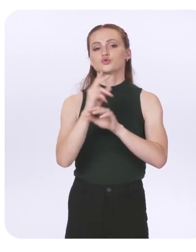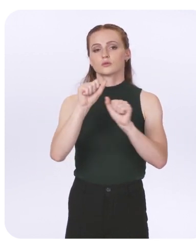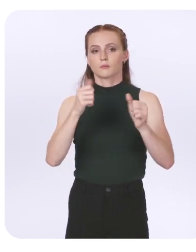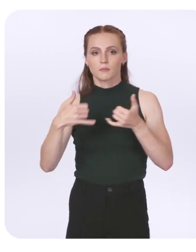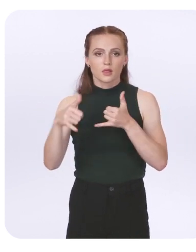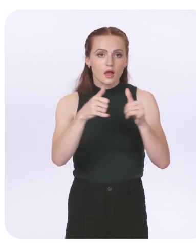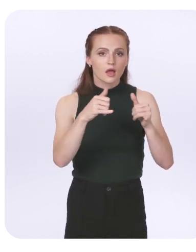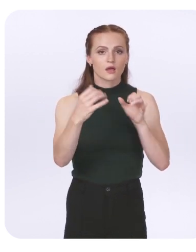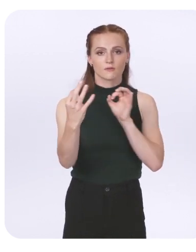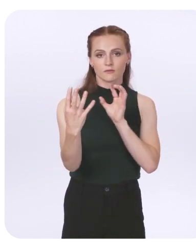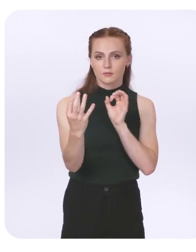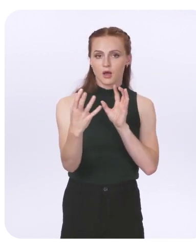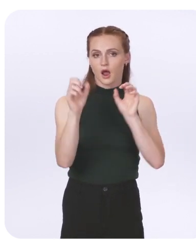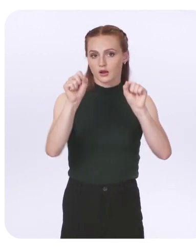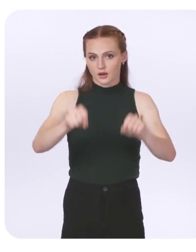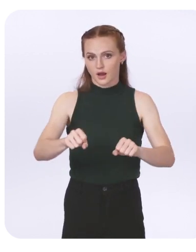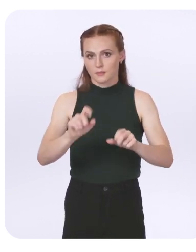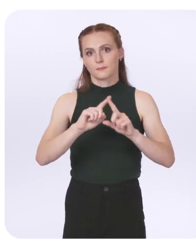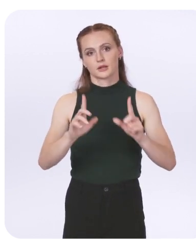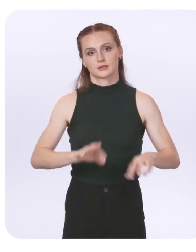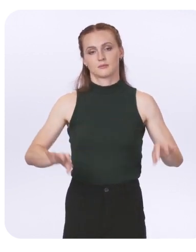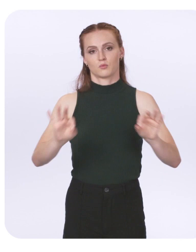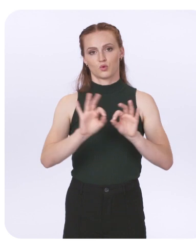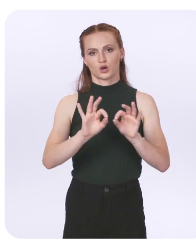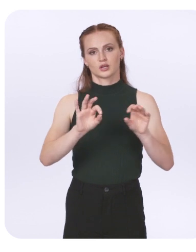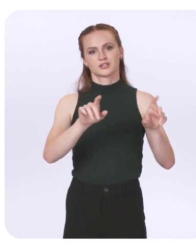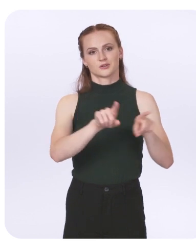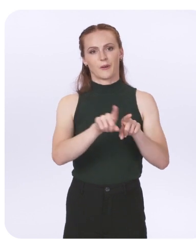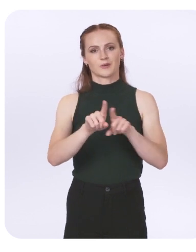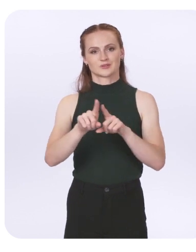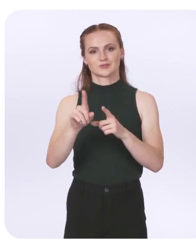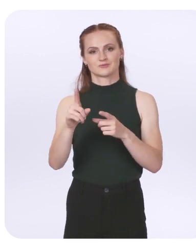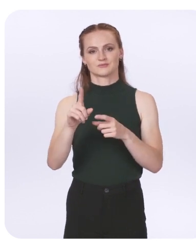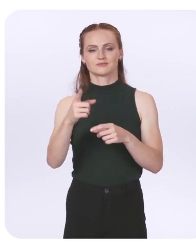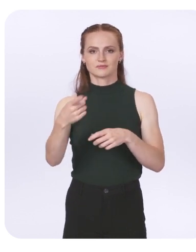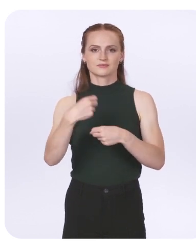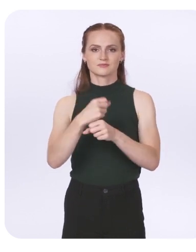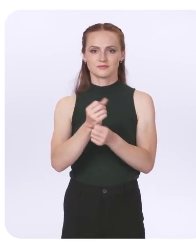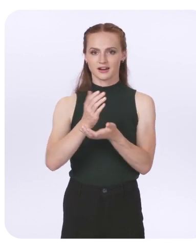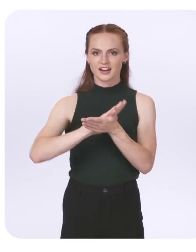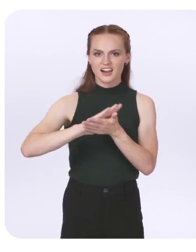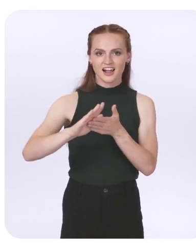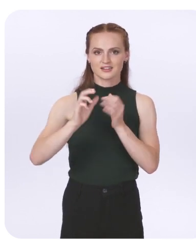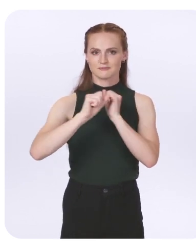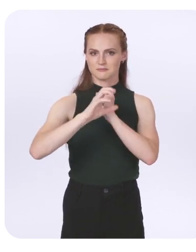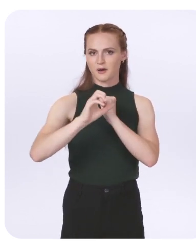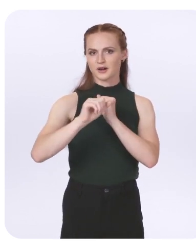But importantly, they also help to create nice marketing material to help promote your game.